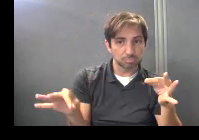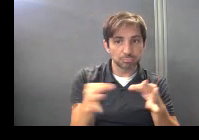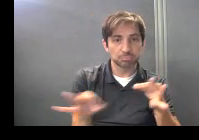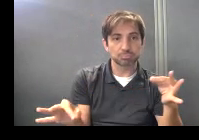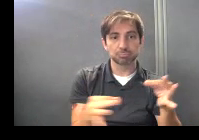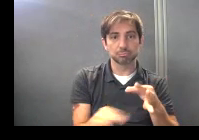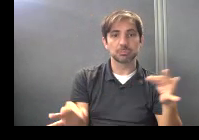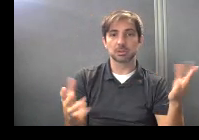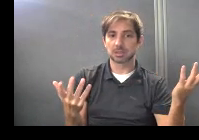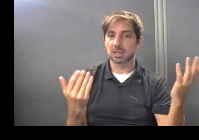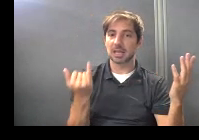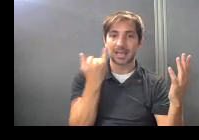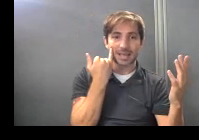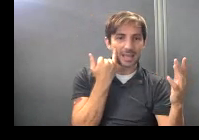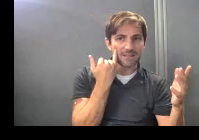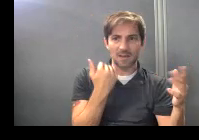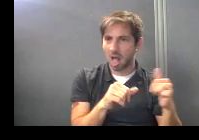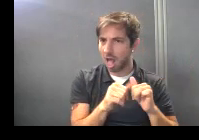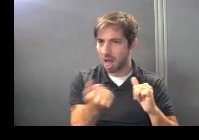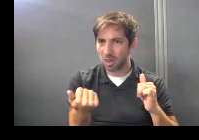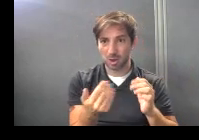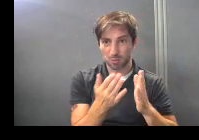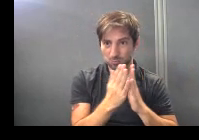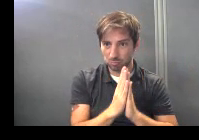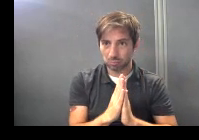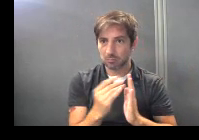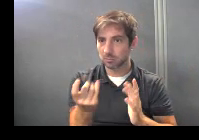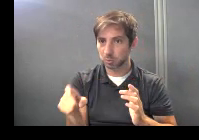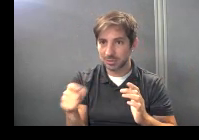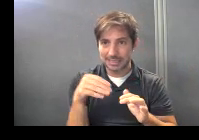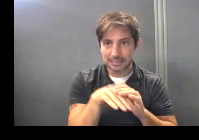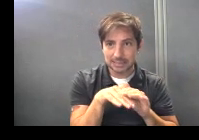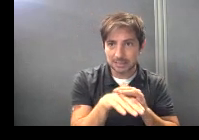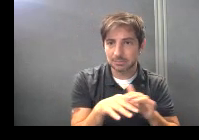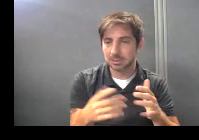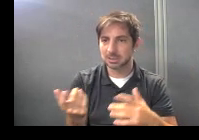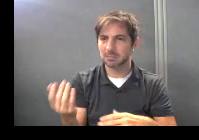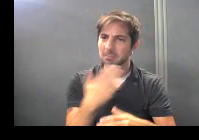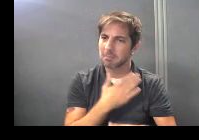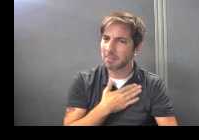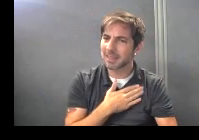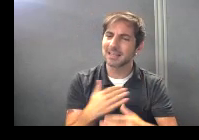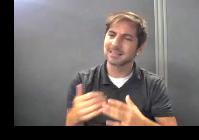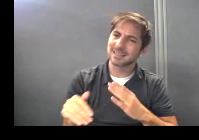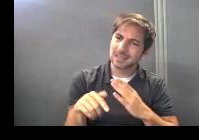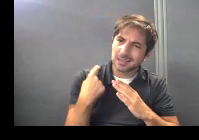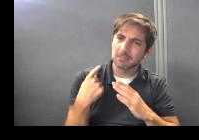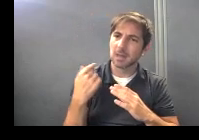CALL THIS NUMBER OR THIS E-MAIL BY THIS DATE TO REQUEST AN ACCOMMODATION.